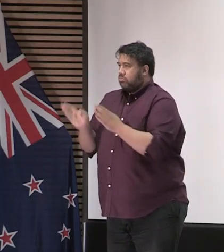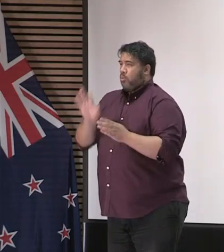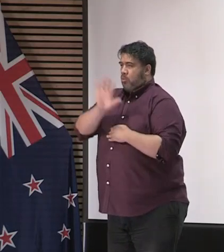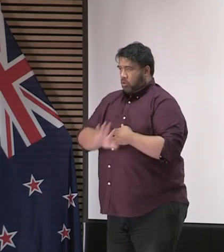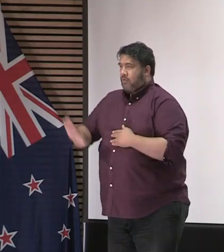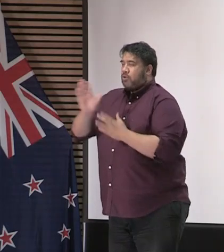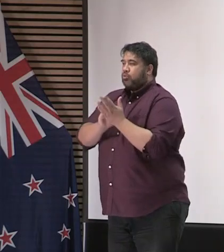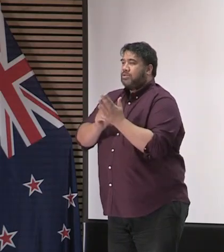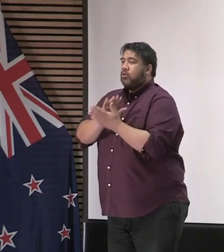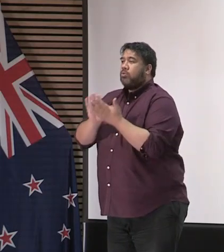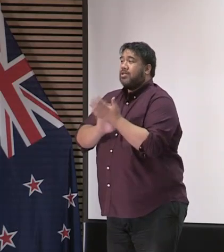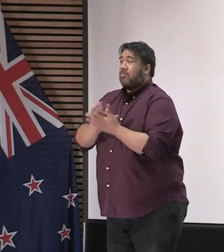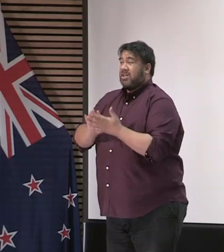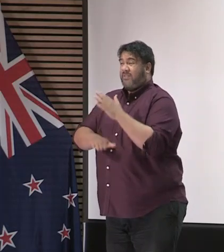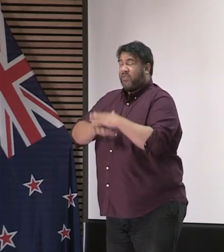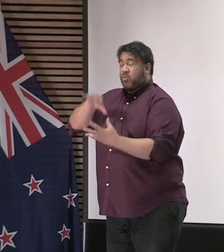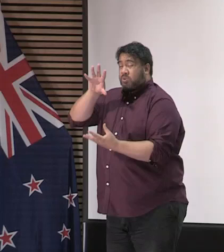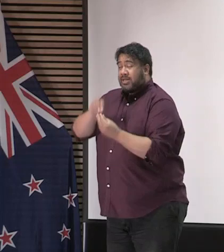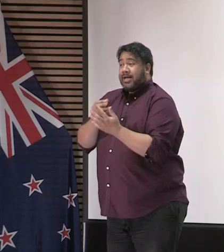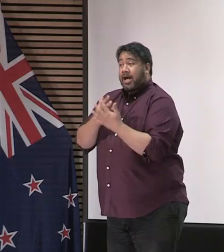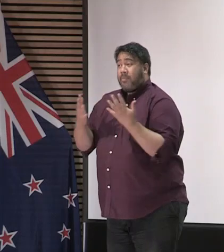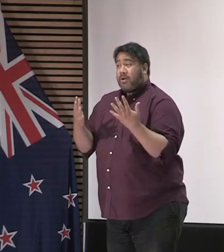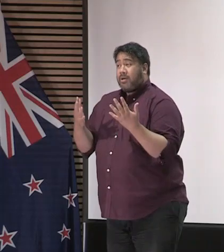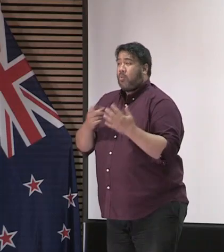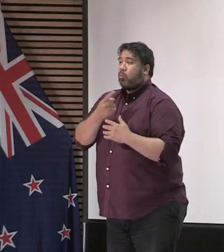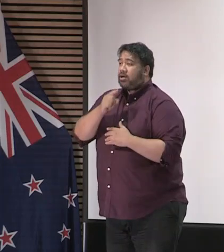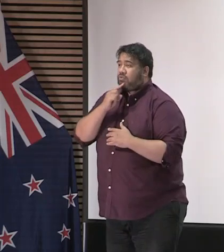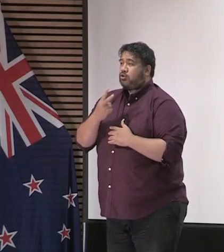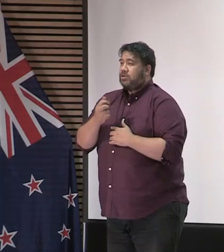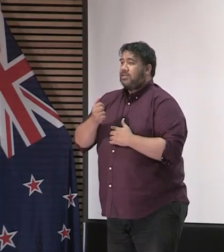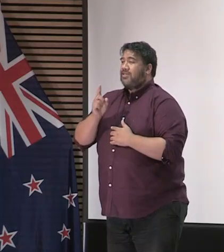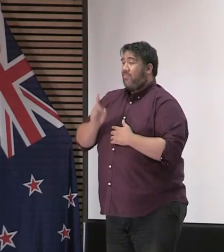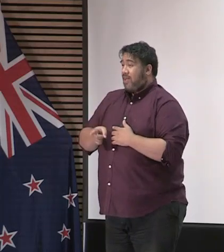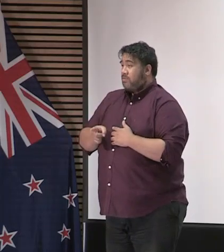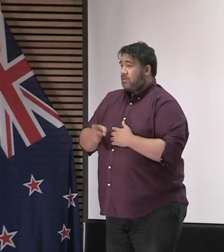Yesterday, there were 2,146 COVID-19 tests processed